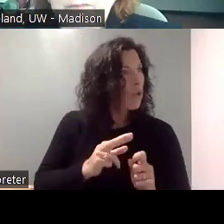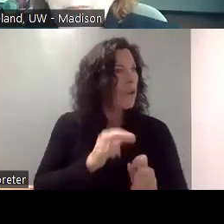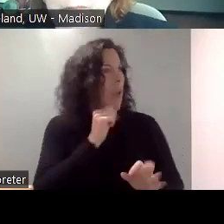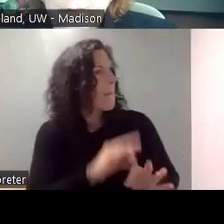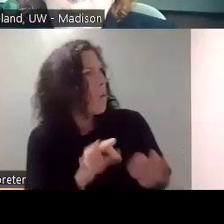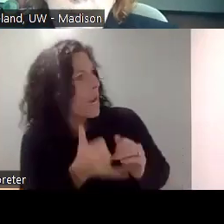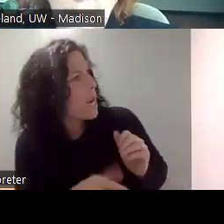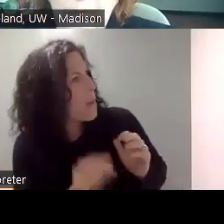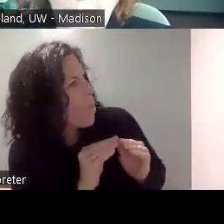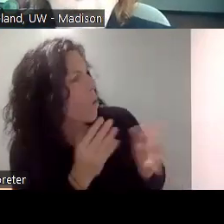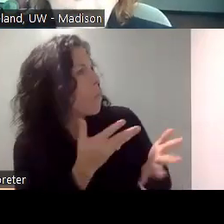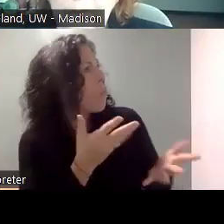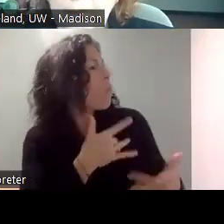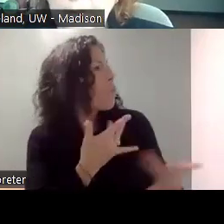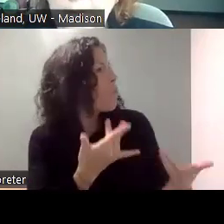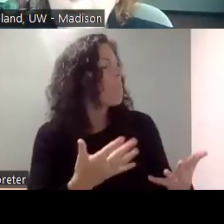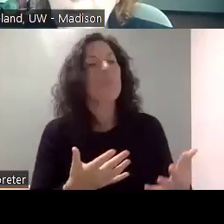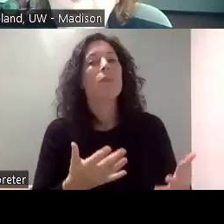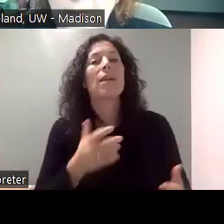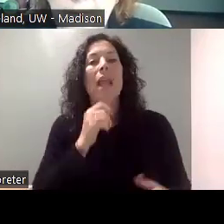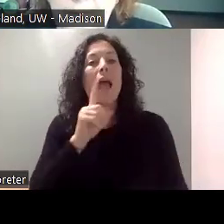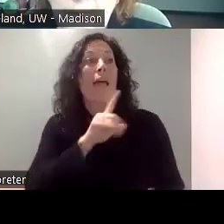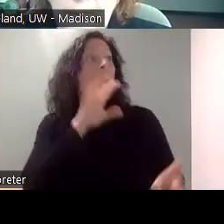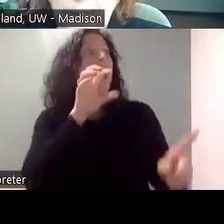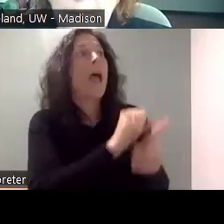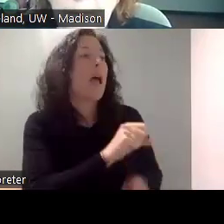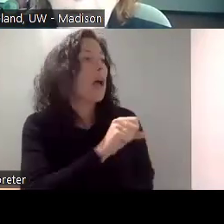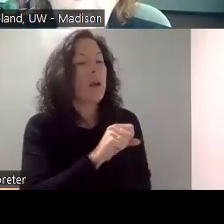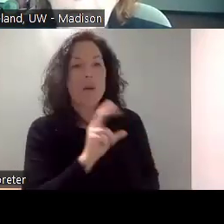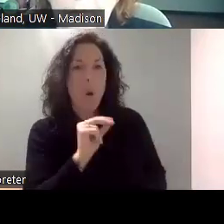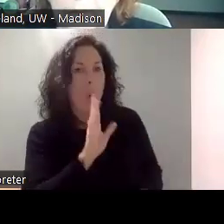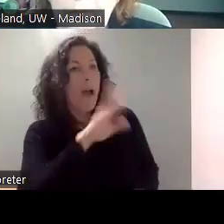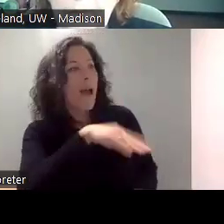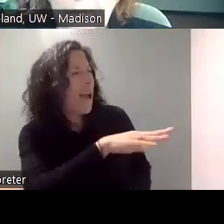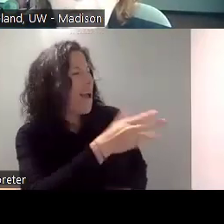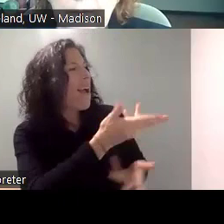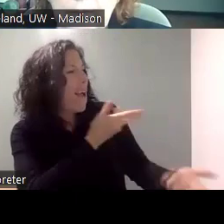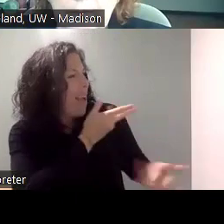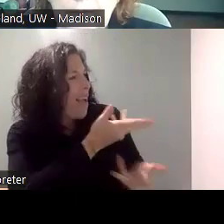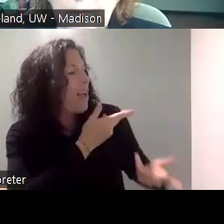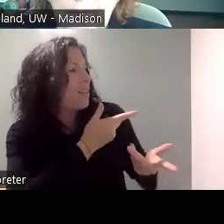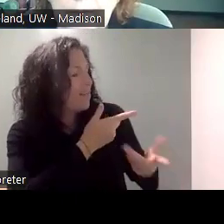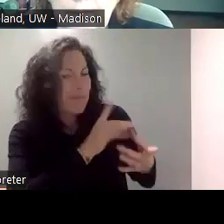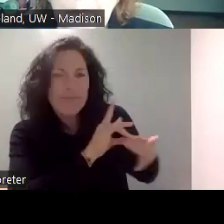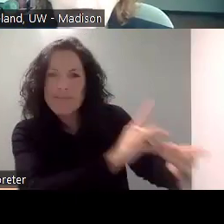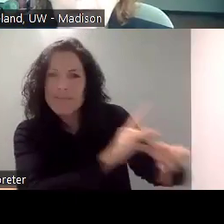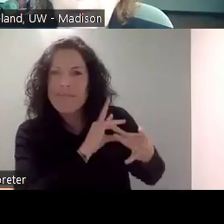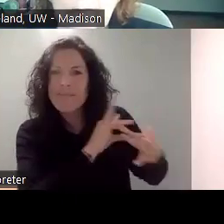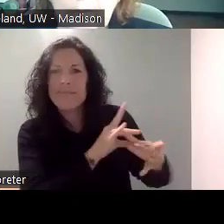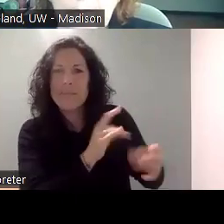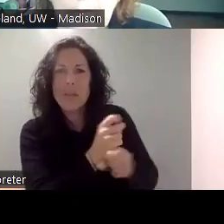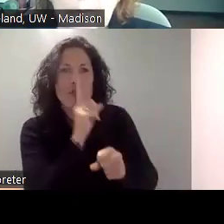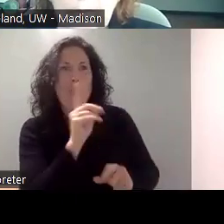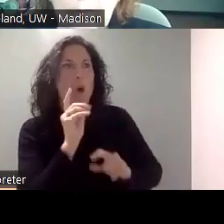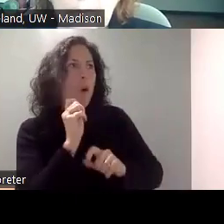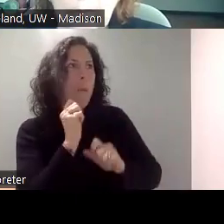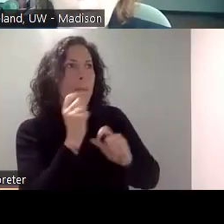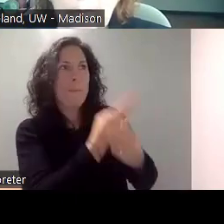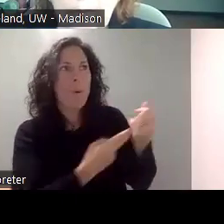So not, again, as a gotcha but more as a, "Hey, let's make sure we're getting all the right information." Elizabeth Peloso: Yeah, absolutely, that's a big one,